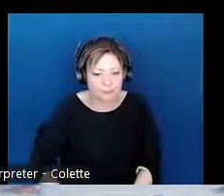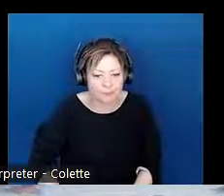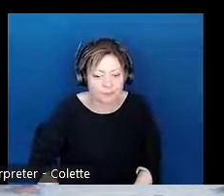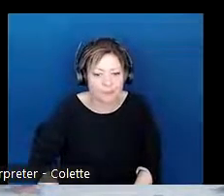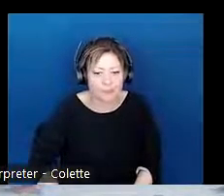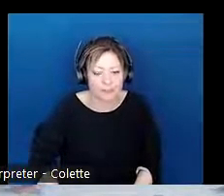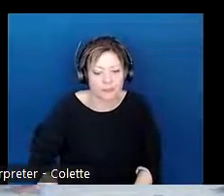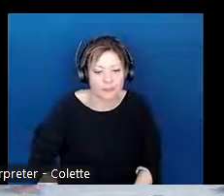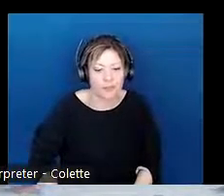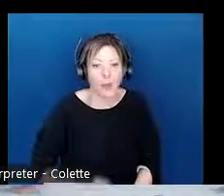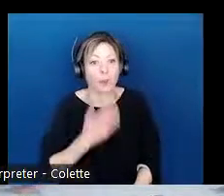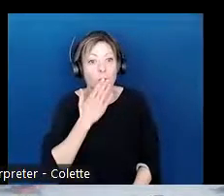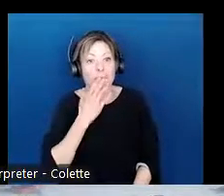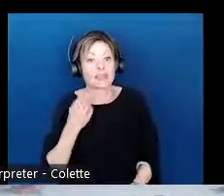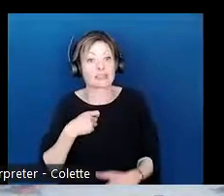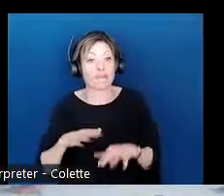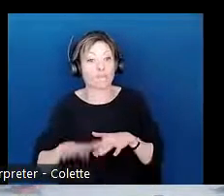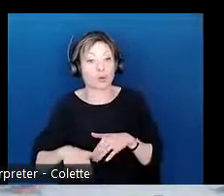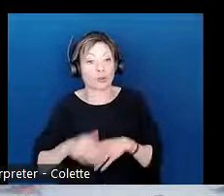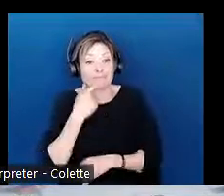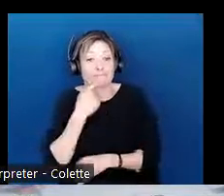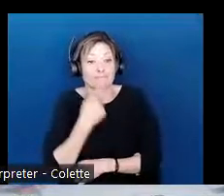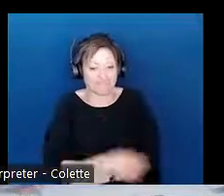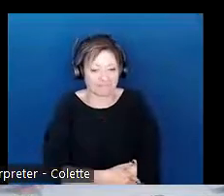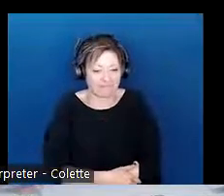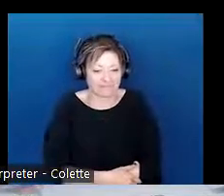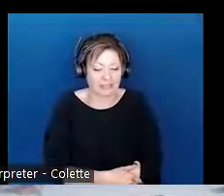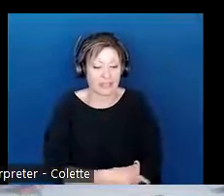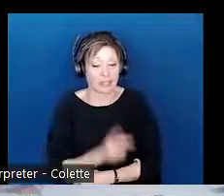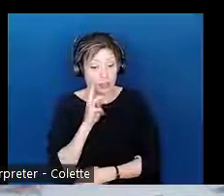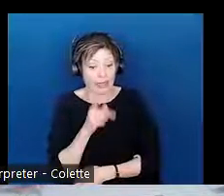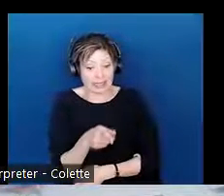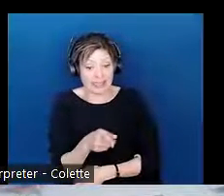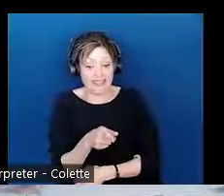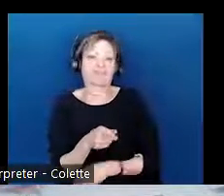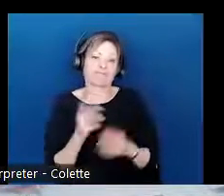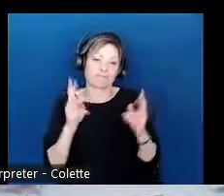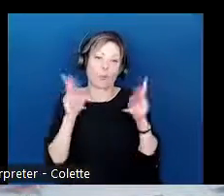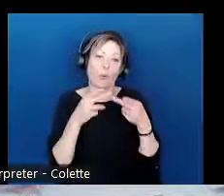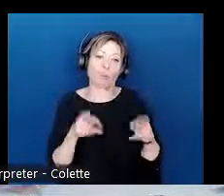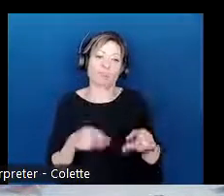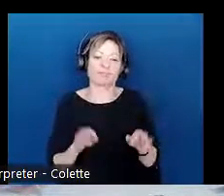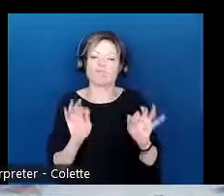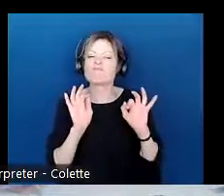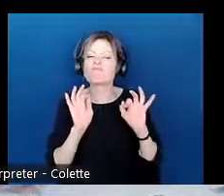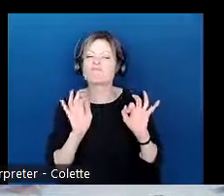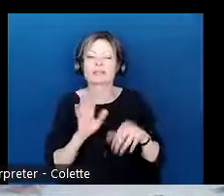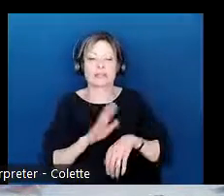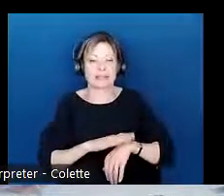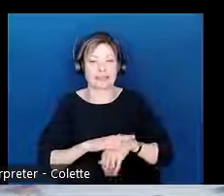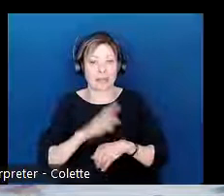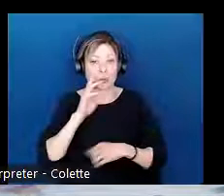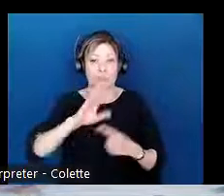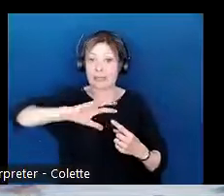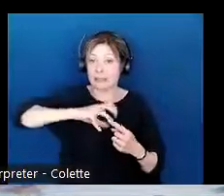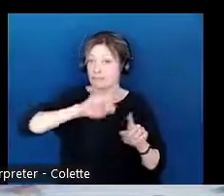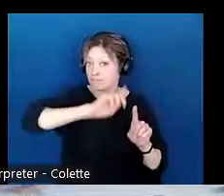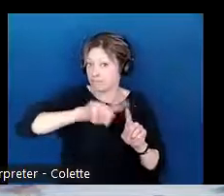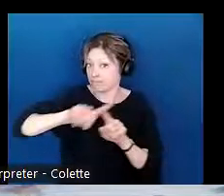Oh there's my foot. So yeah so autumn is a brilliant time to see fungi um and this is the